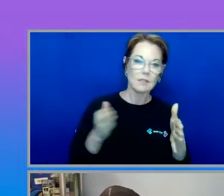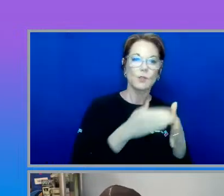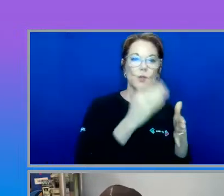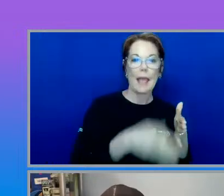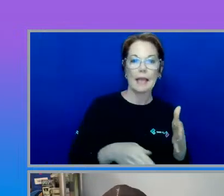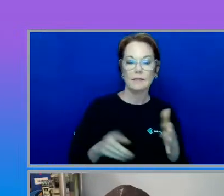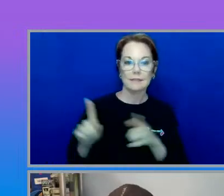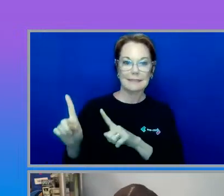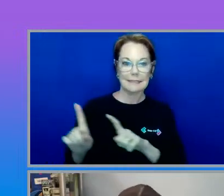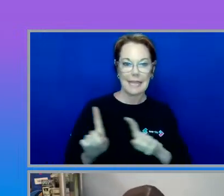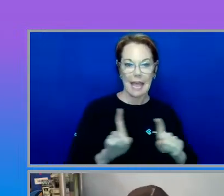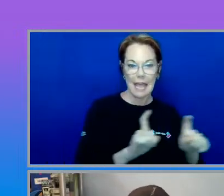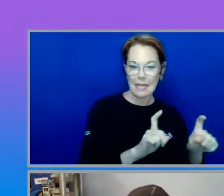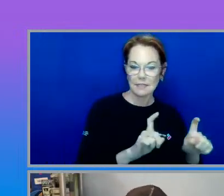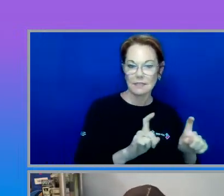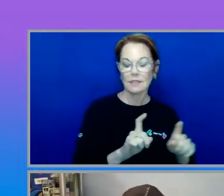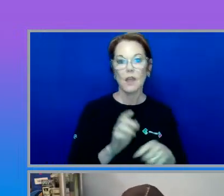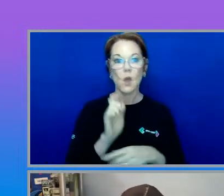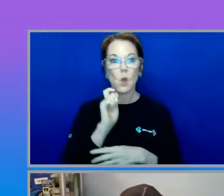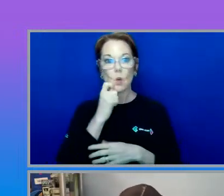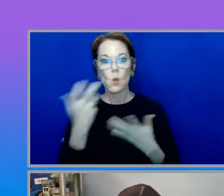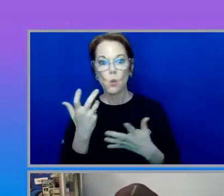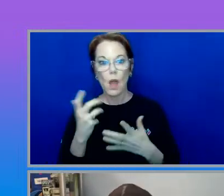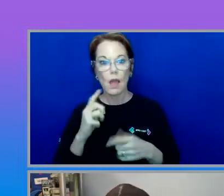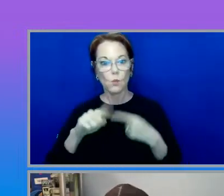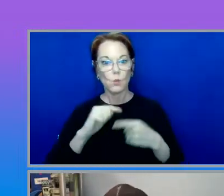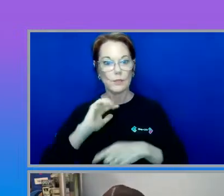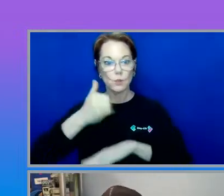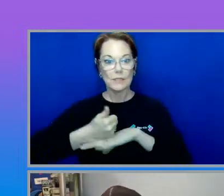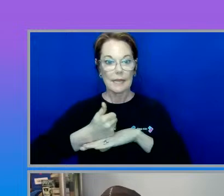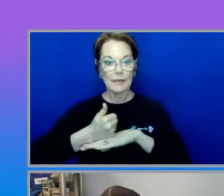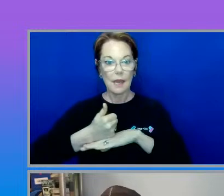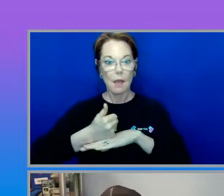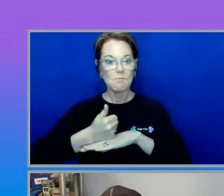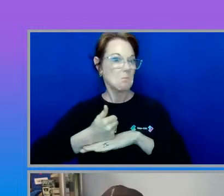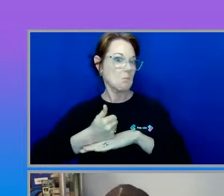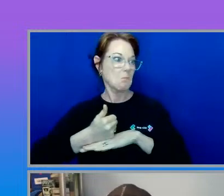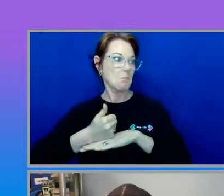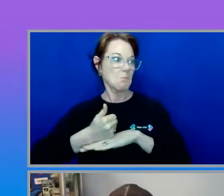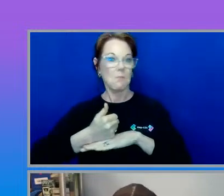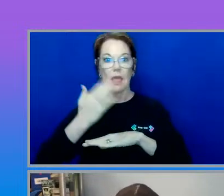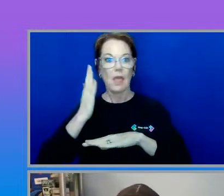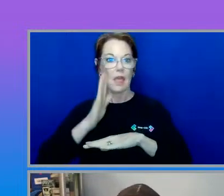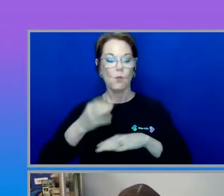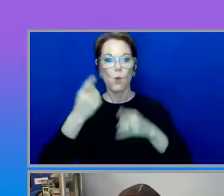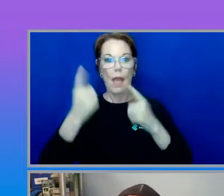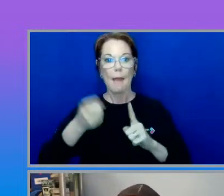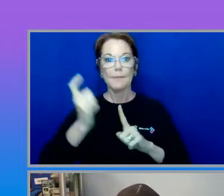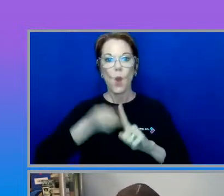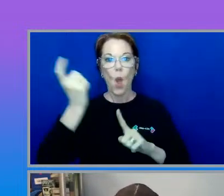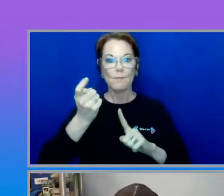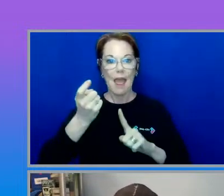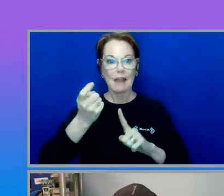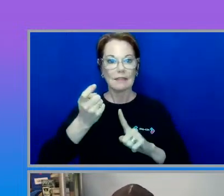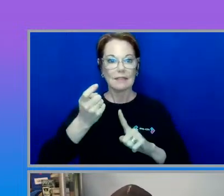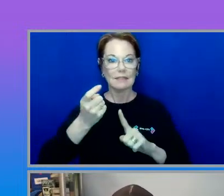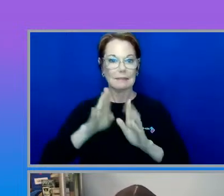once you've set it up, it just happens automatically in the background while you focus on